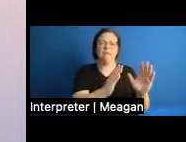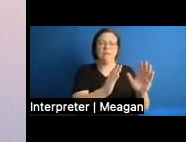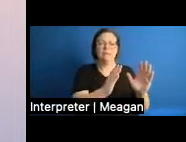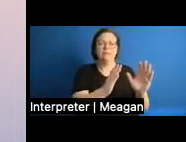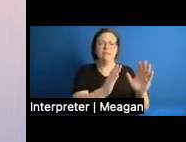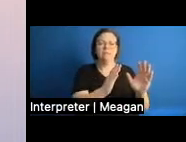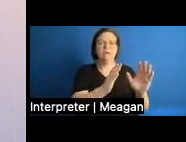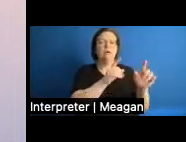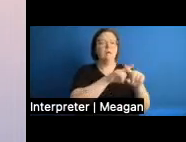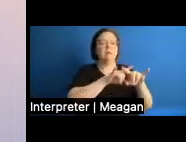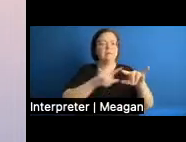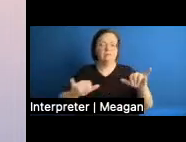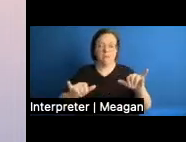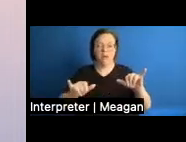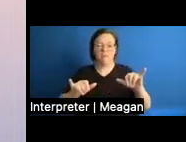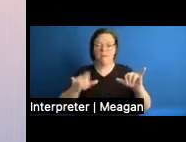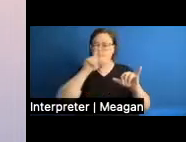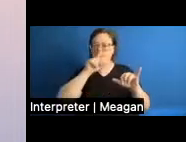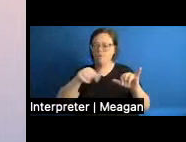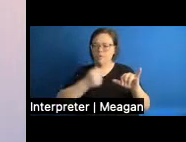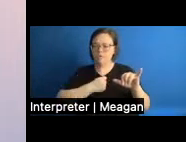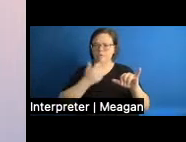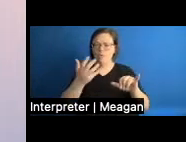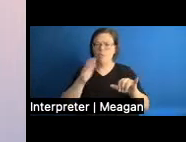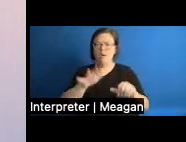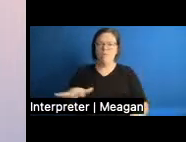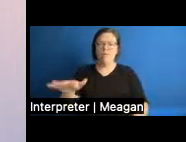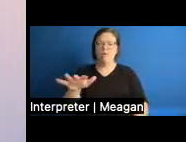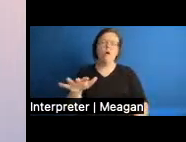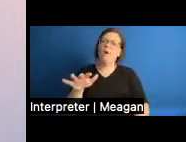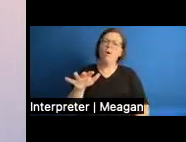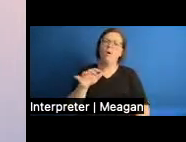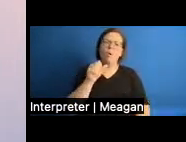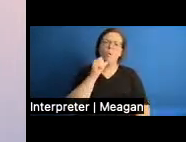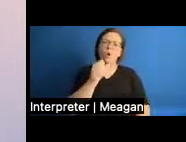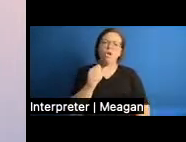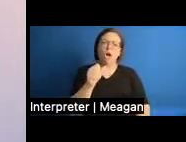as well as like making this poem-wide space where we’re not necessarily occupied by that despair.